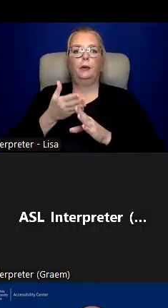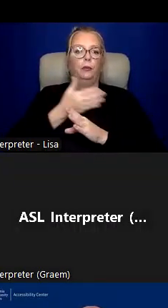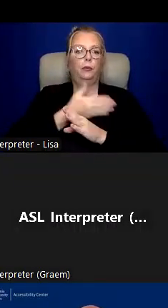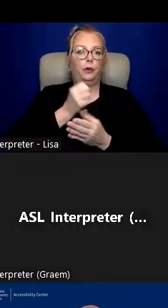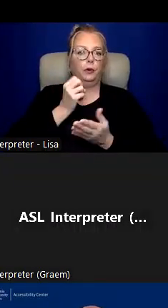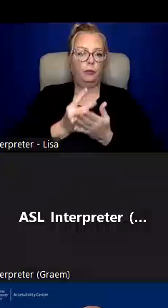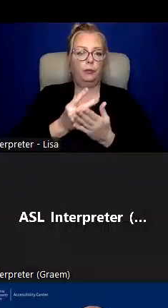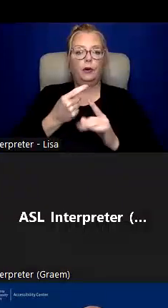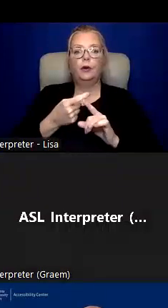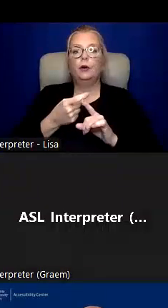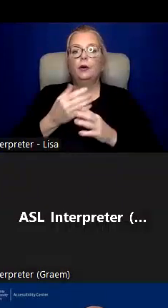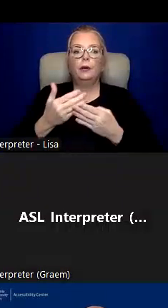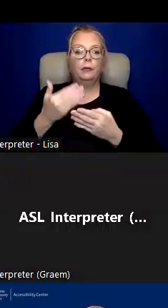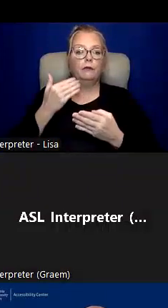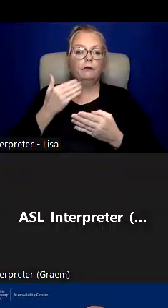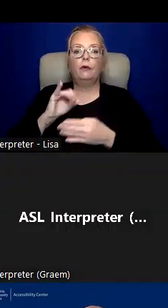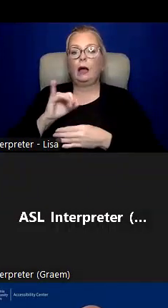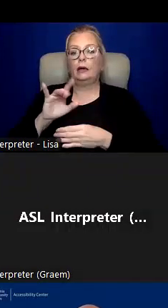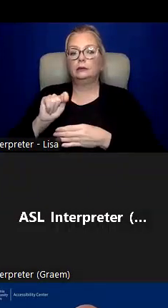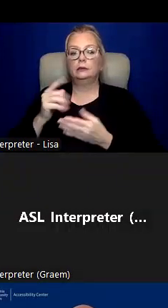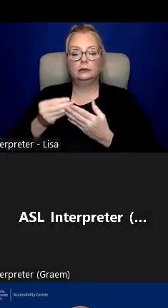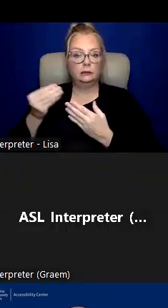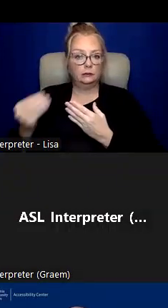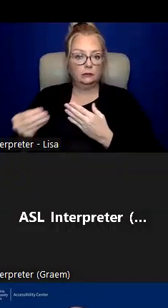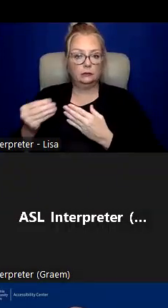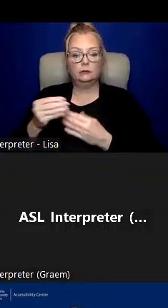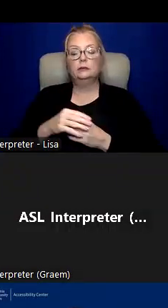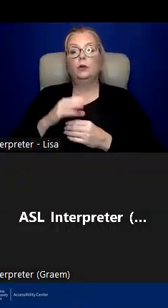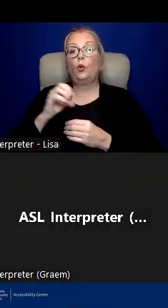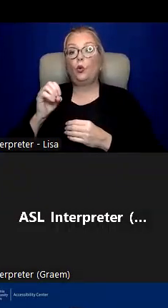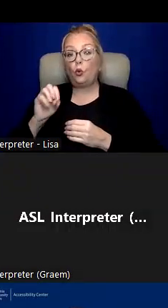procurement or adoption can proceed.